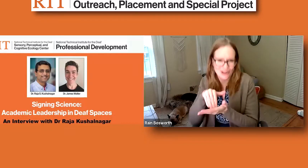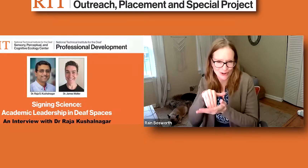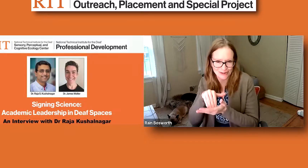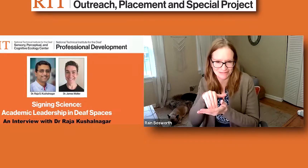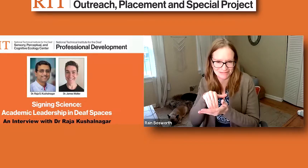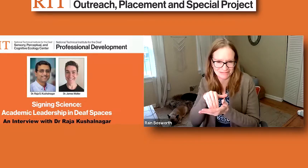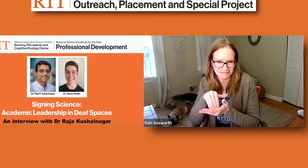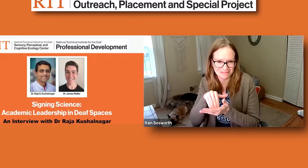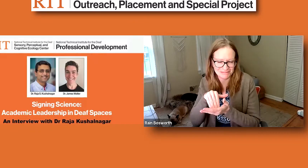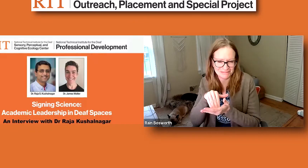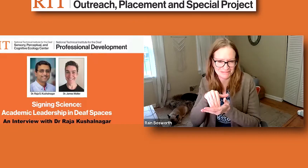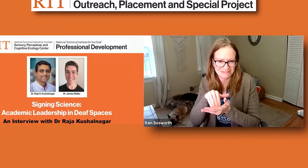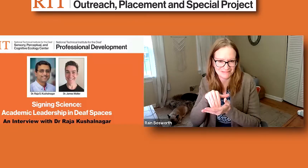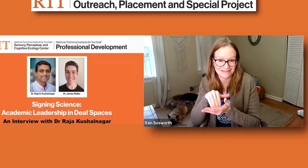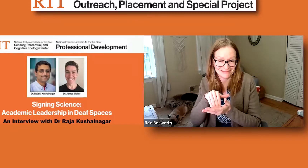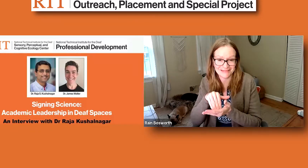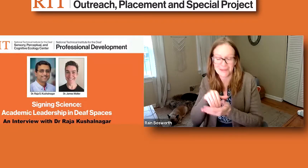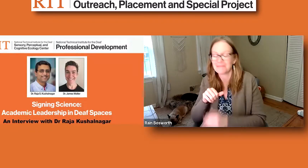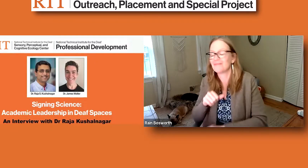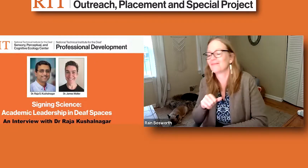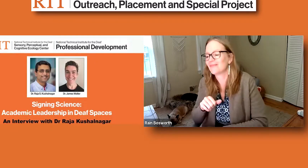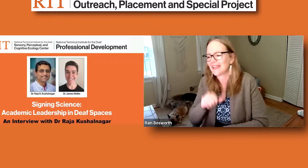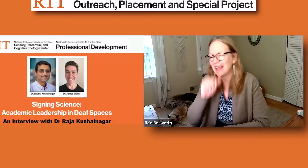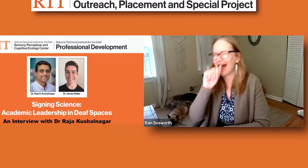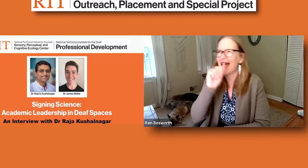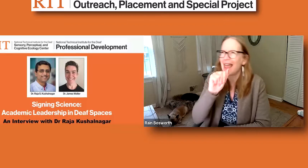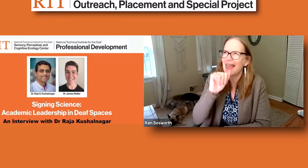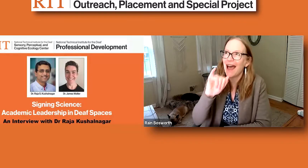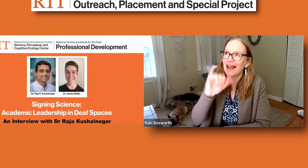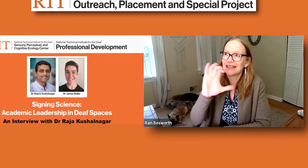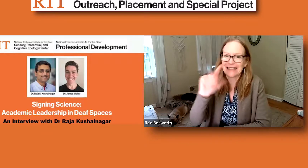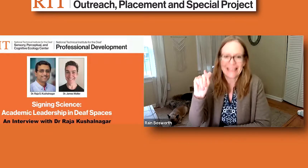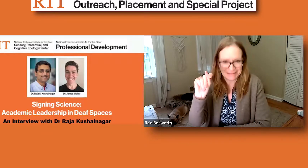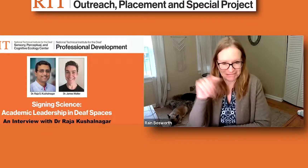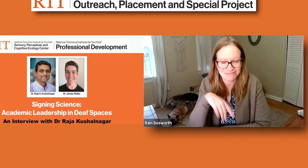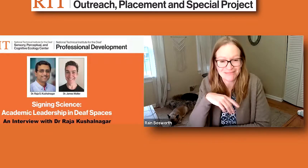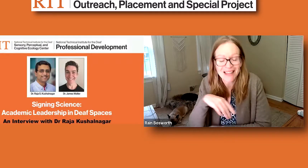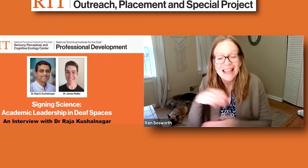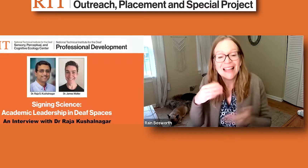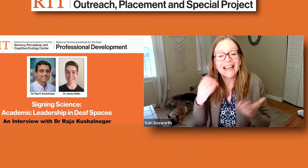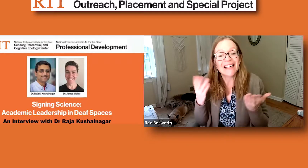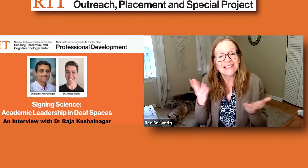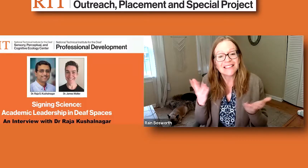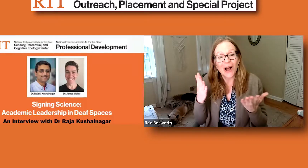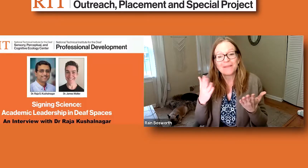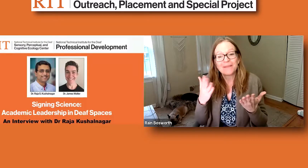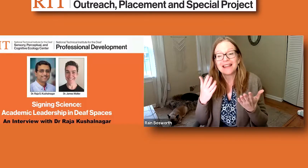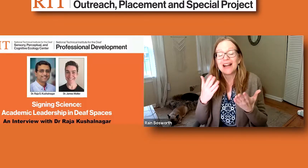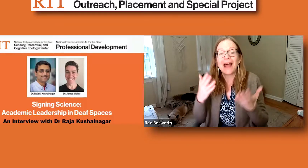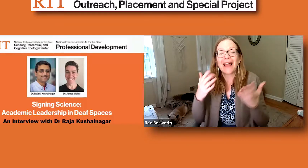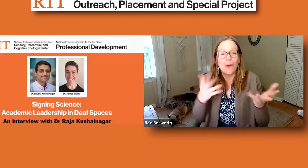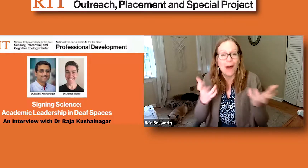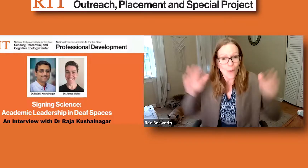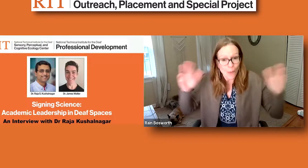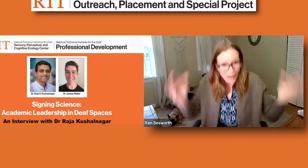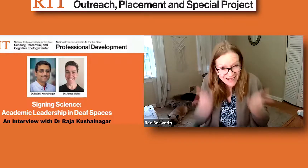And so today, I'd like to welcome both of them. Thank you for coming. And I'm going to go ahead and turn my camera off. So Dr.